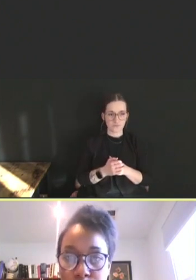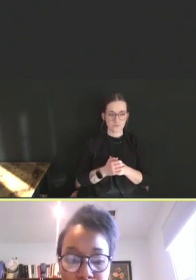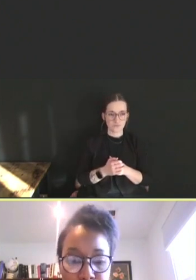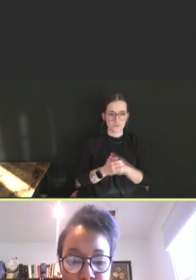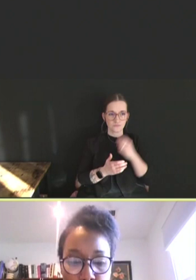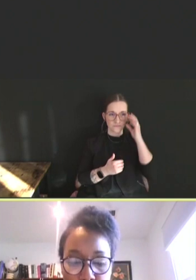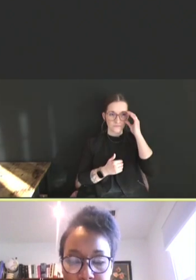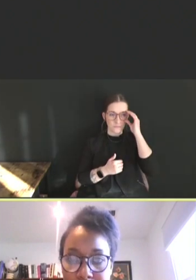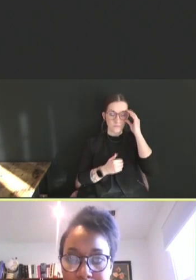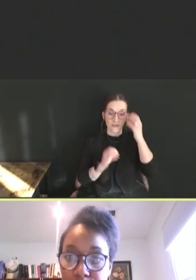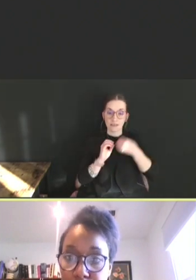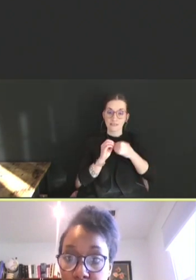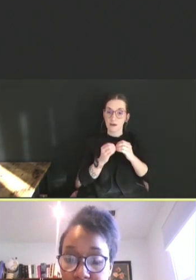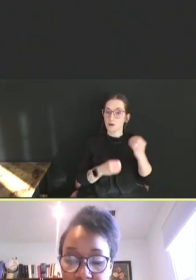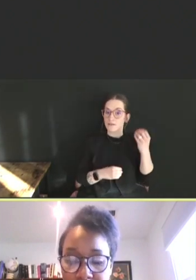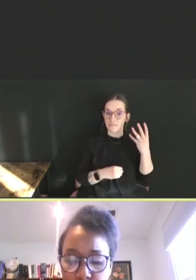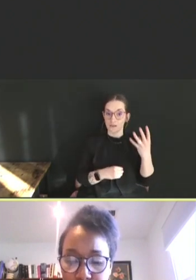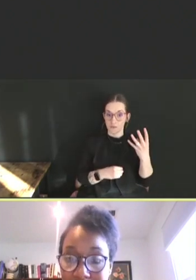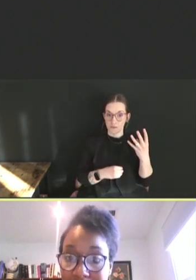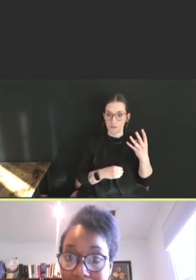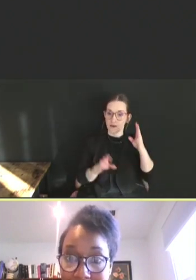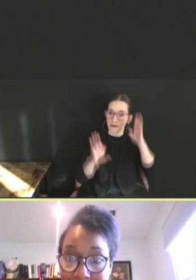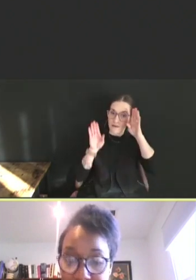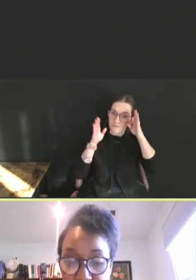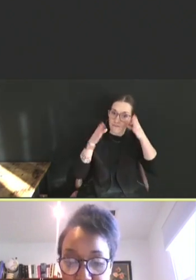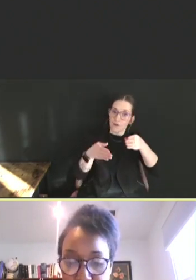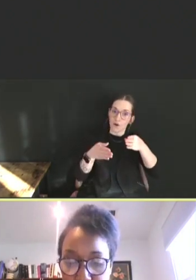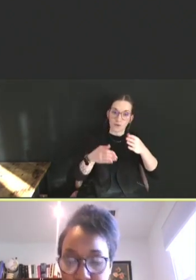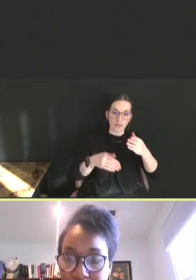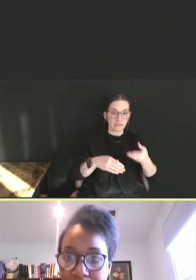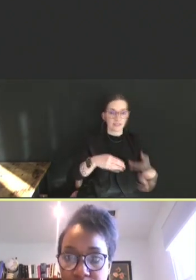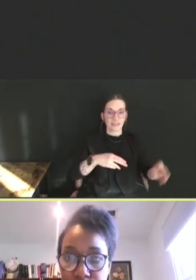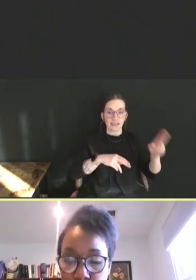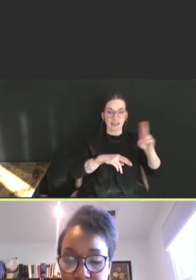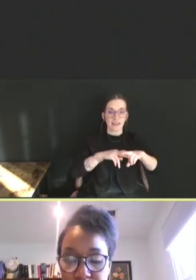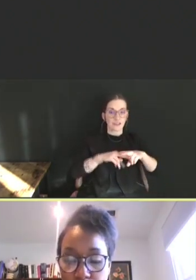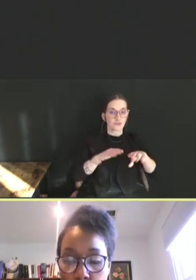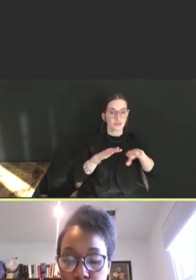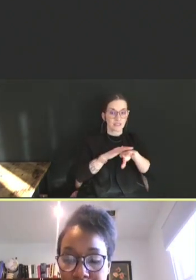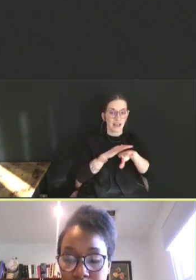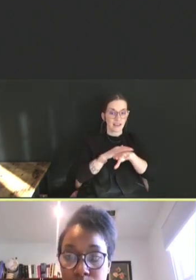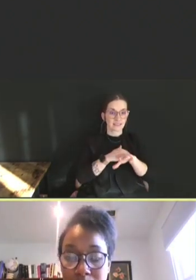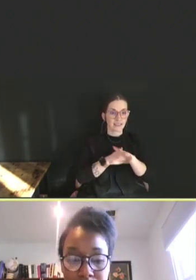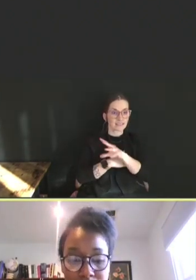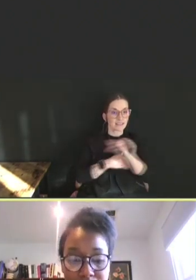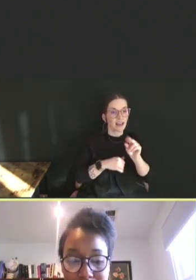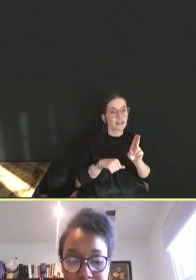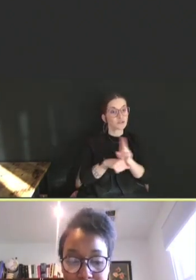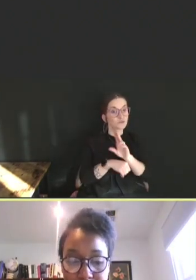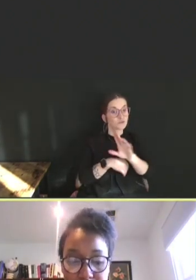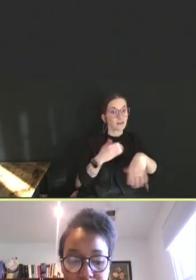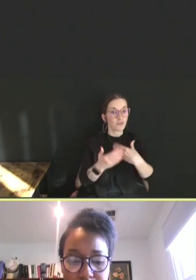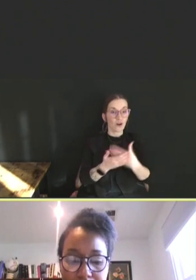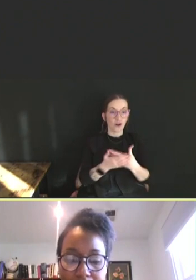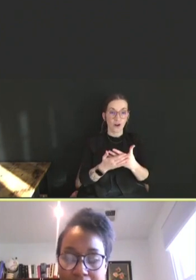Goal number four is focused on increasing access to and use of all routinely recommended vaccines.